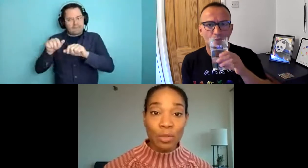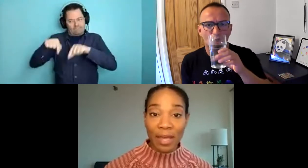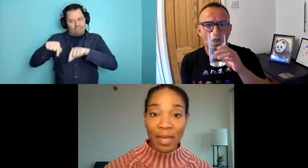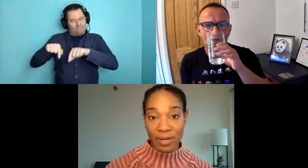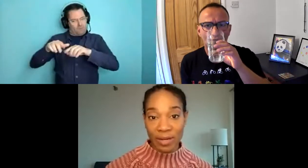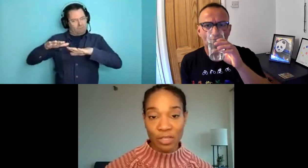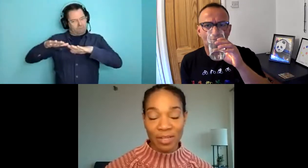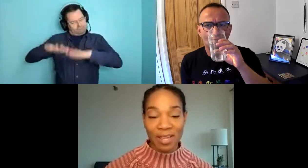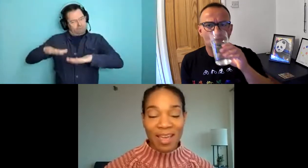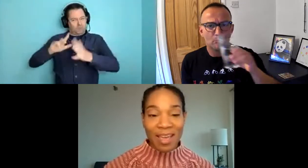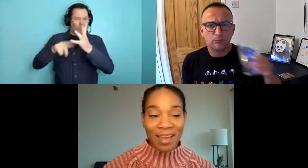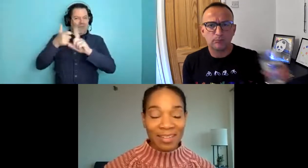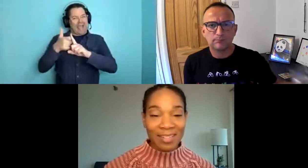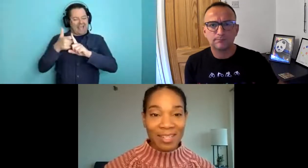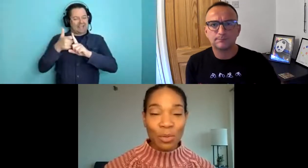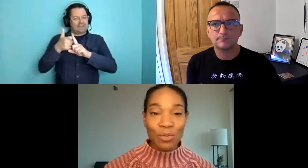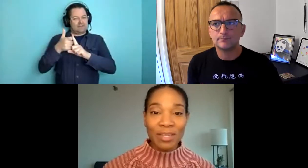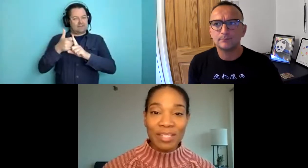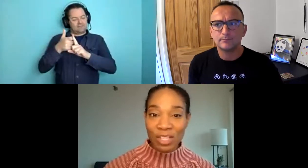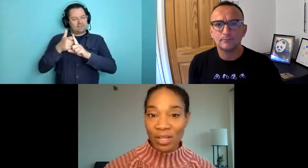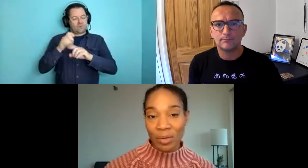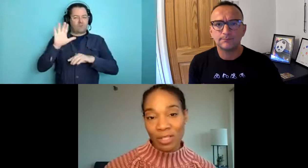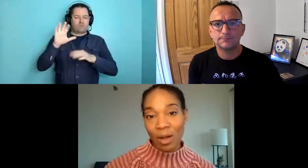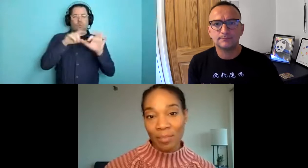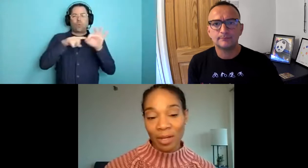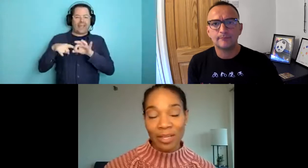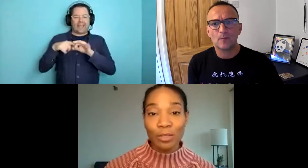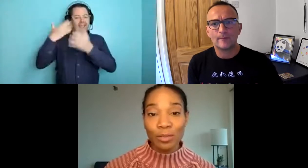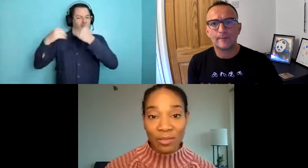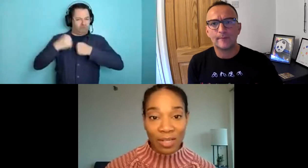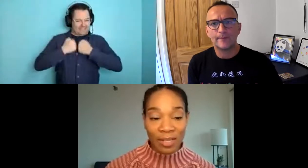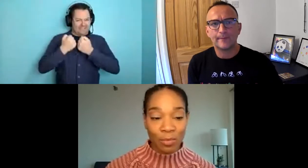celebrated my identity, so if I were to say words that